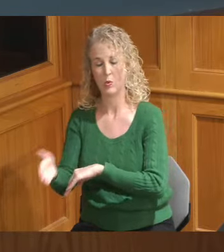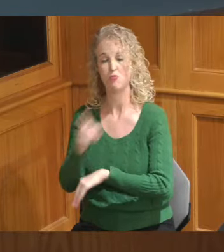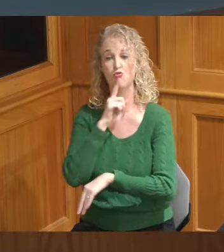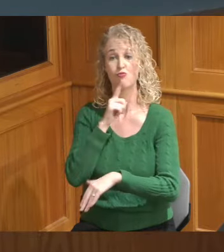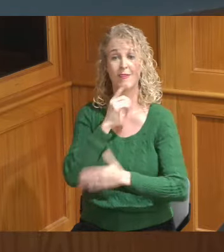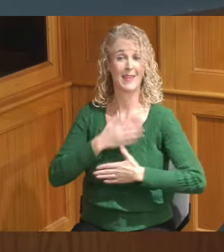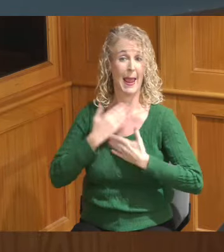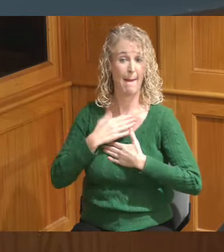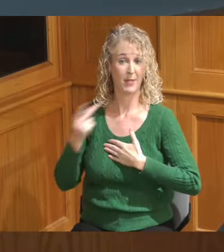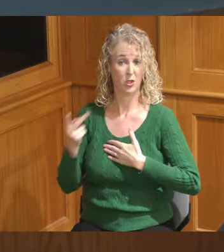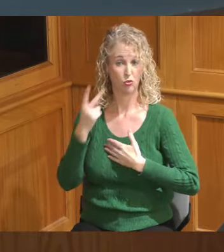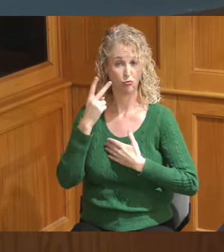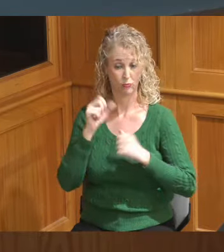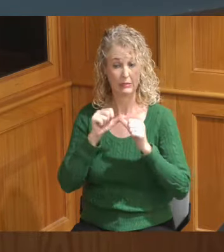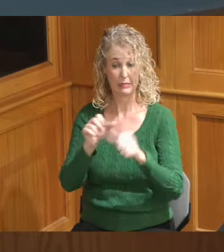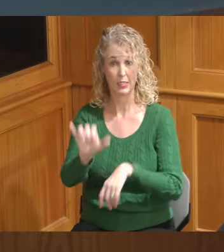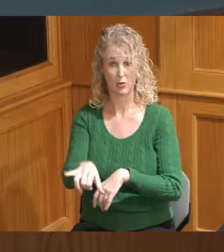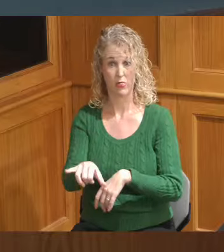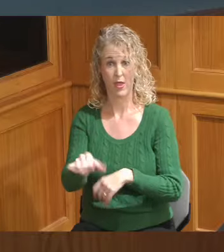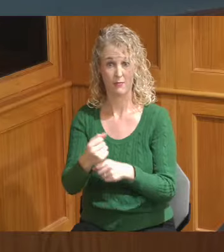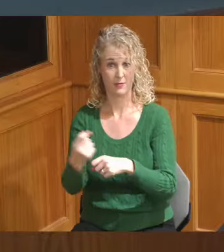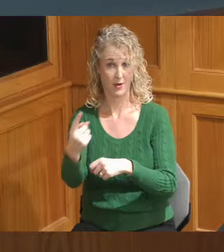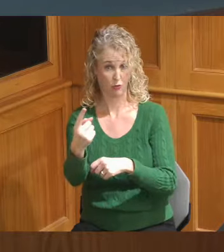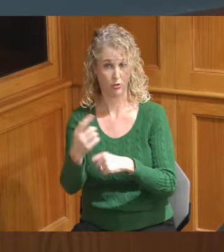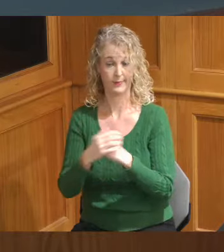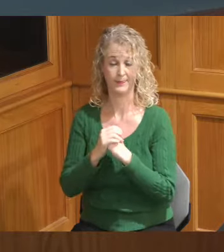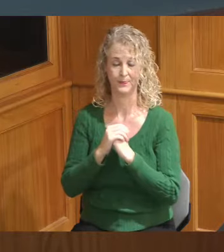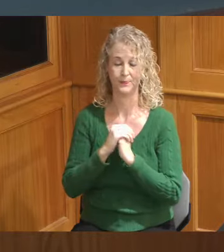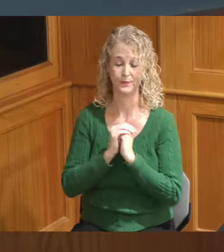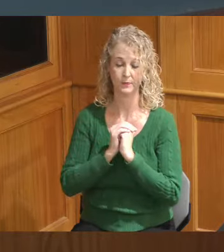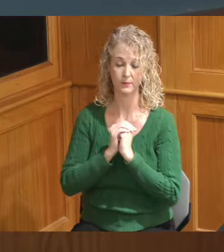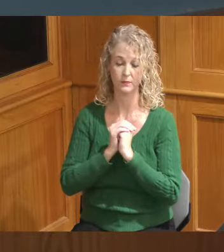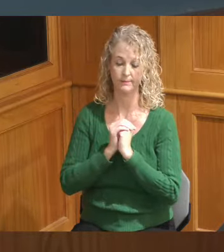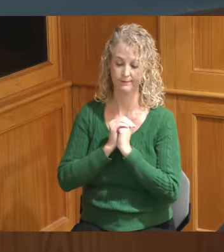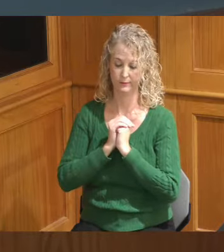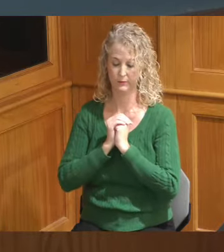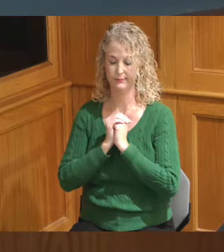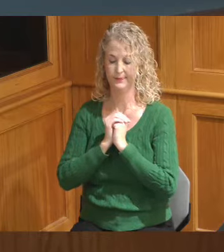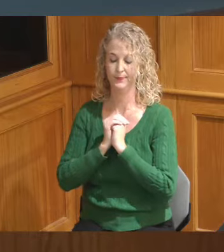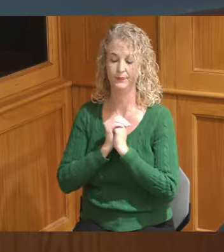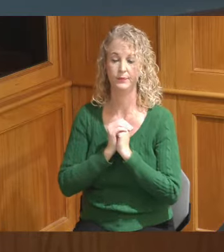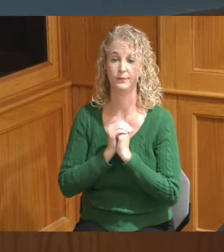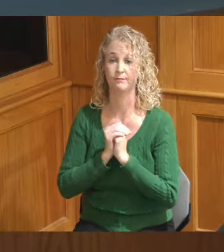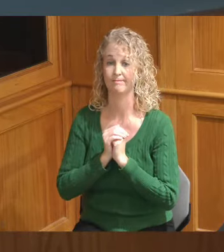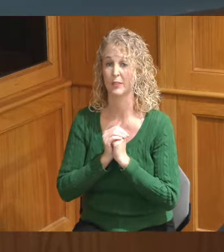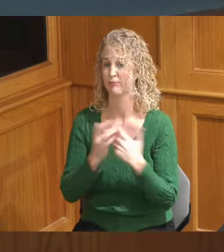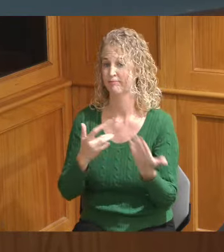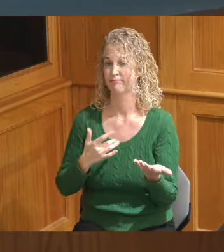that to us and we have approved of those shifts. so not much else to say about the operating